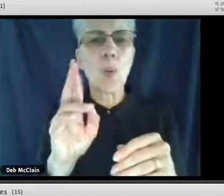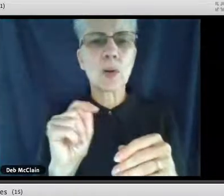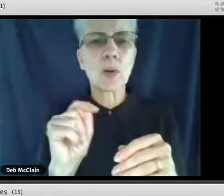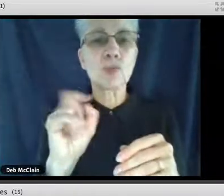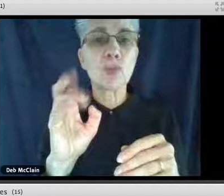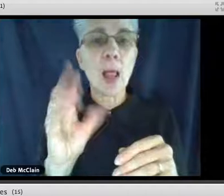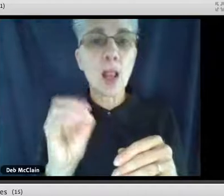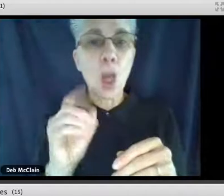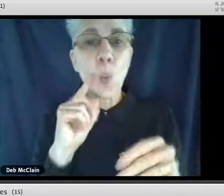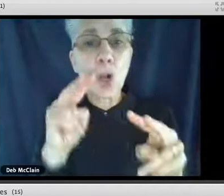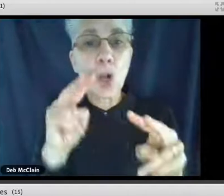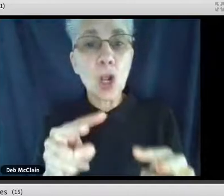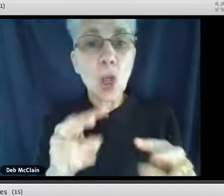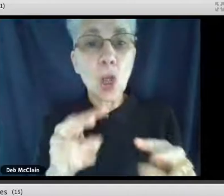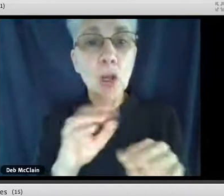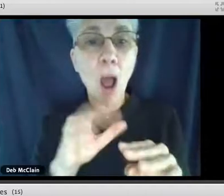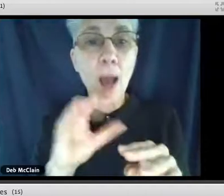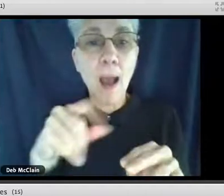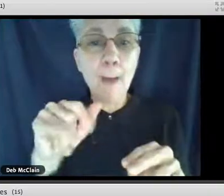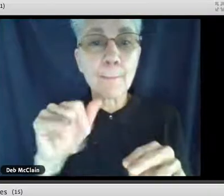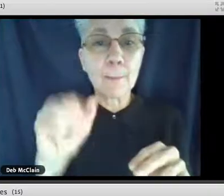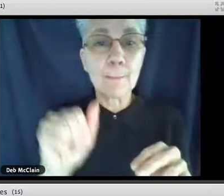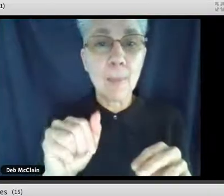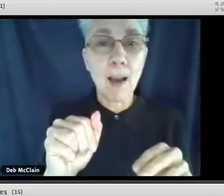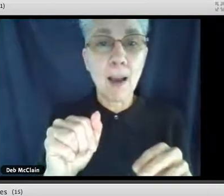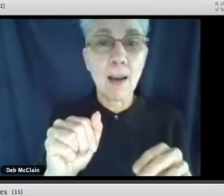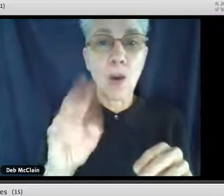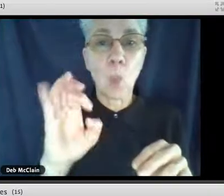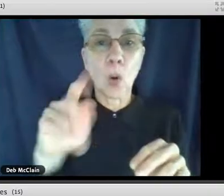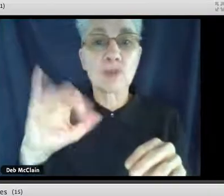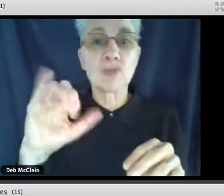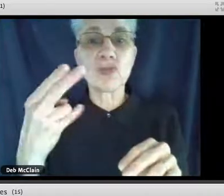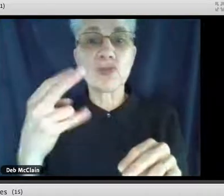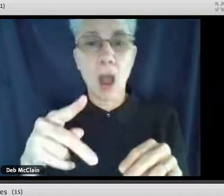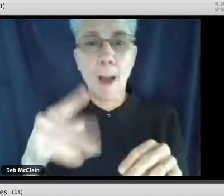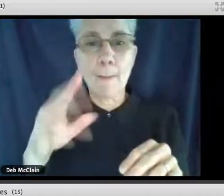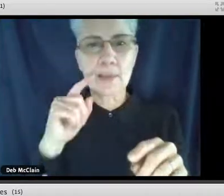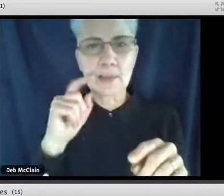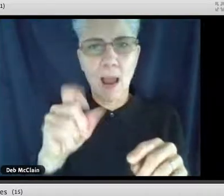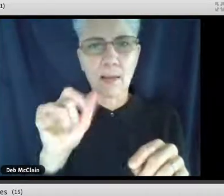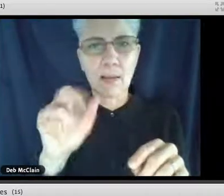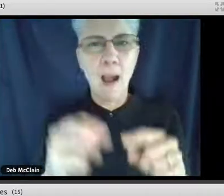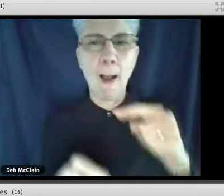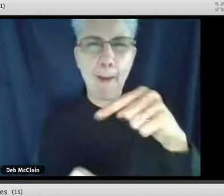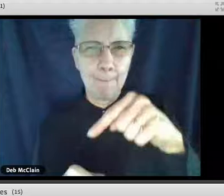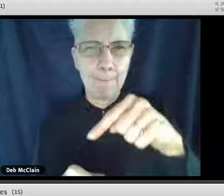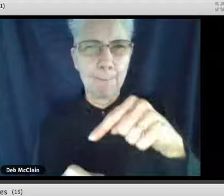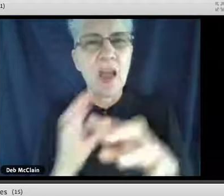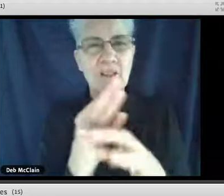because they have a closed sorting that I think is just... It's so easy, and it's... They have a... It's a free thing on their website,